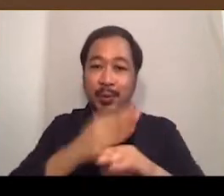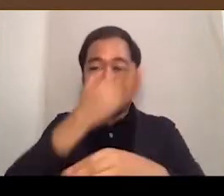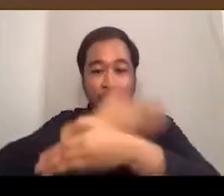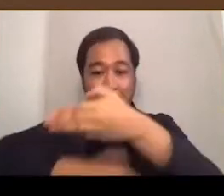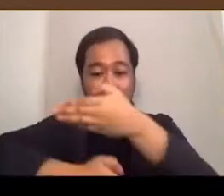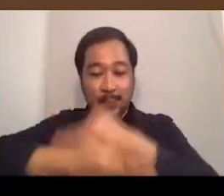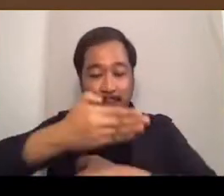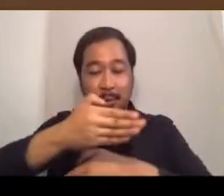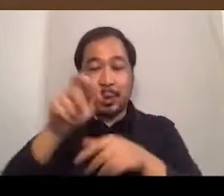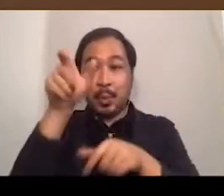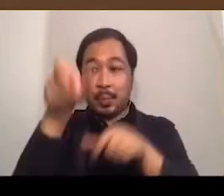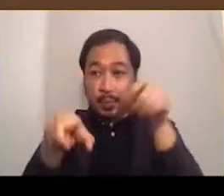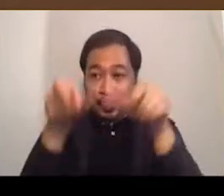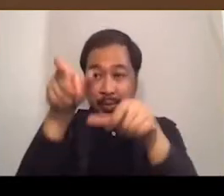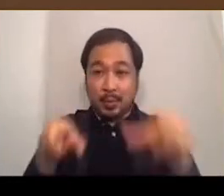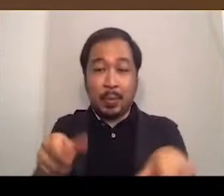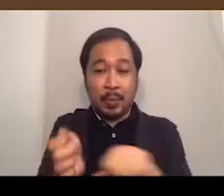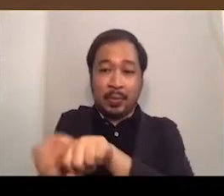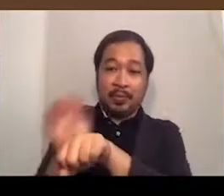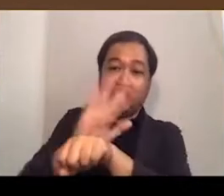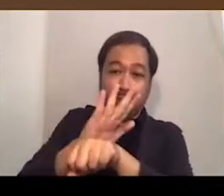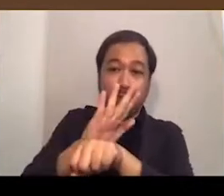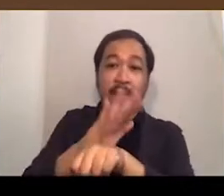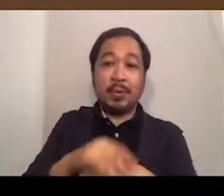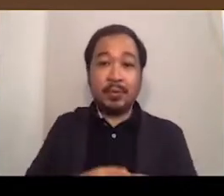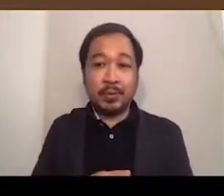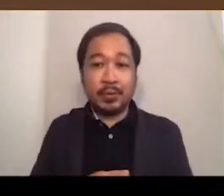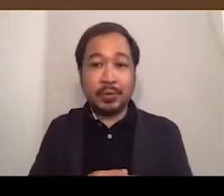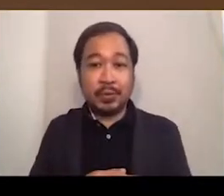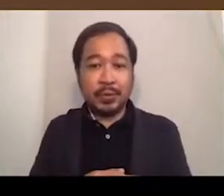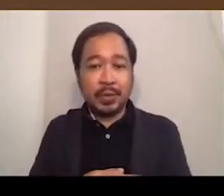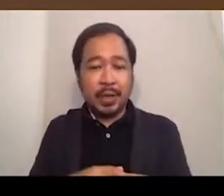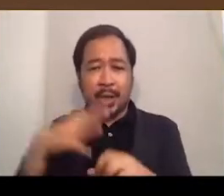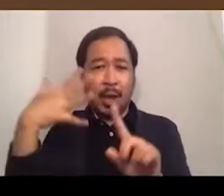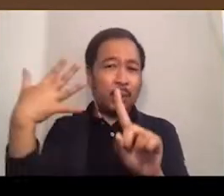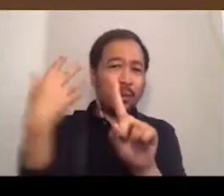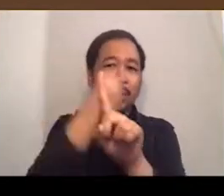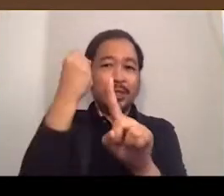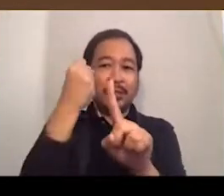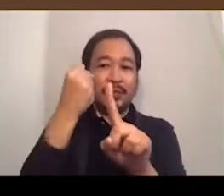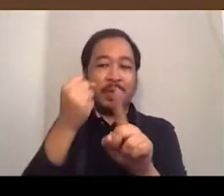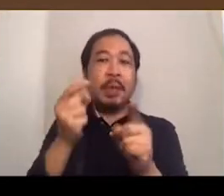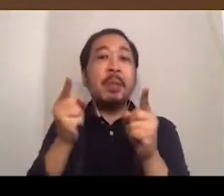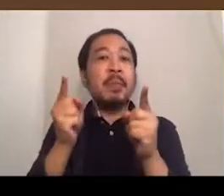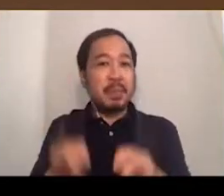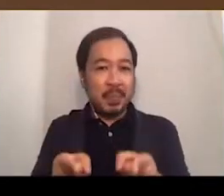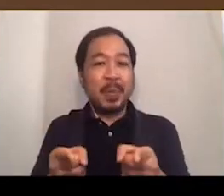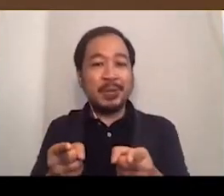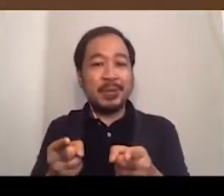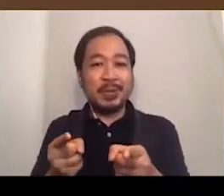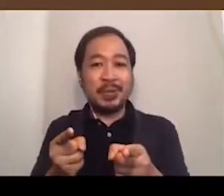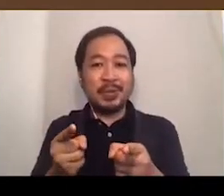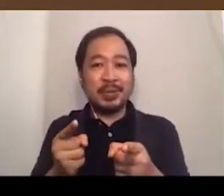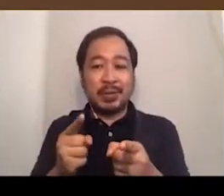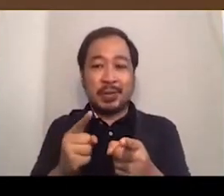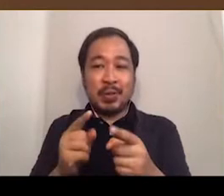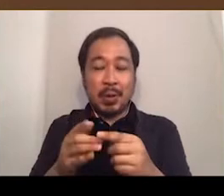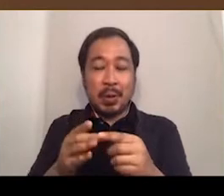To achieve this, we need to set up a long term protective mechanism